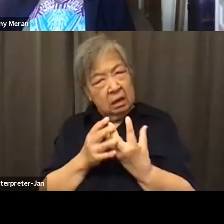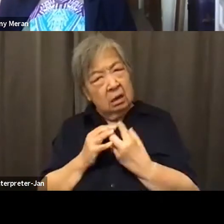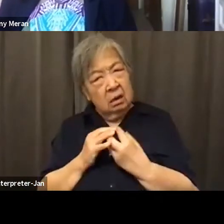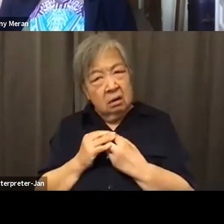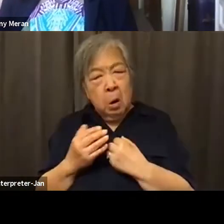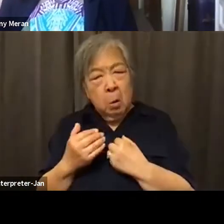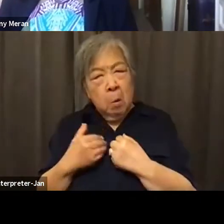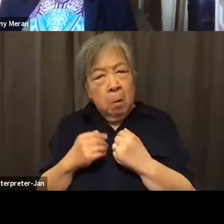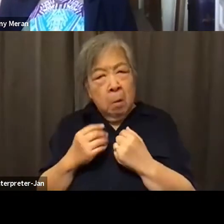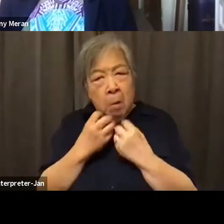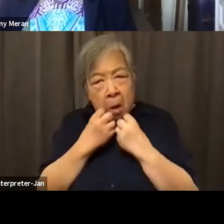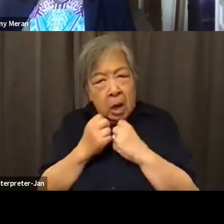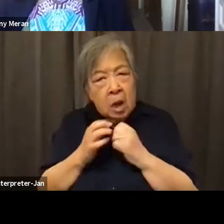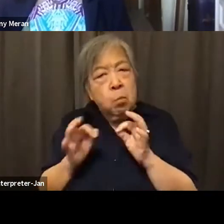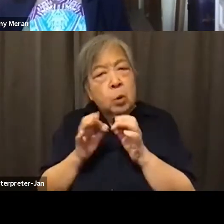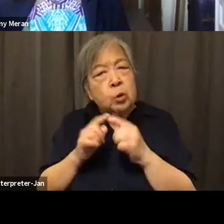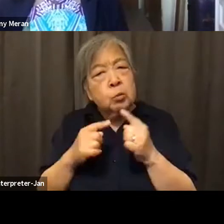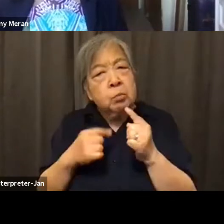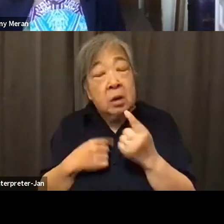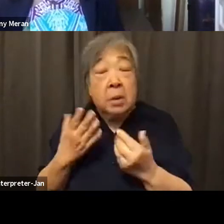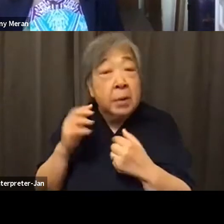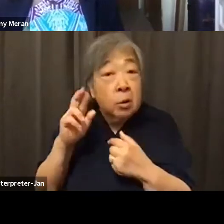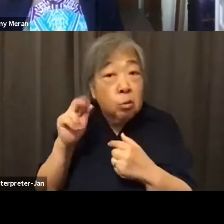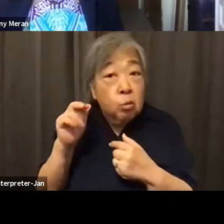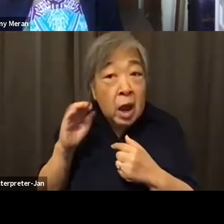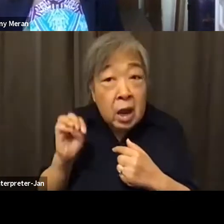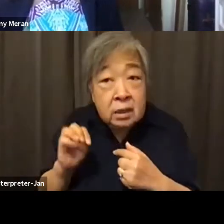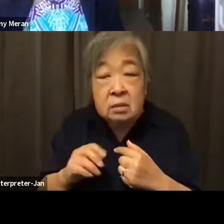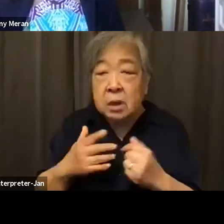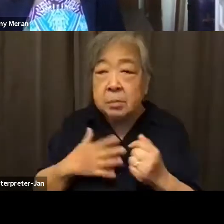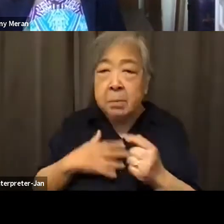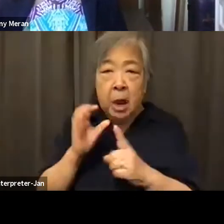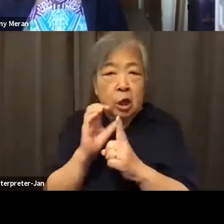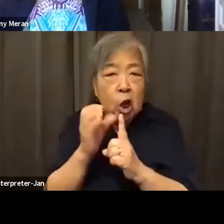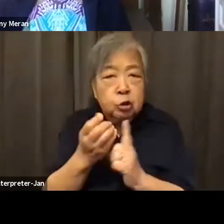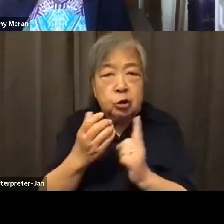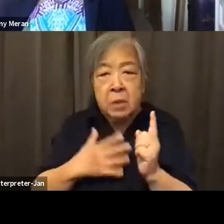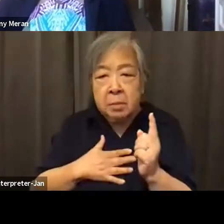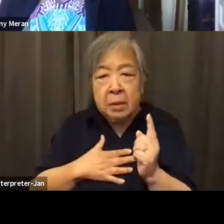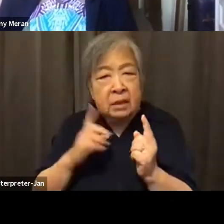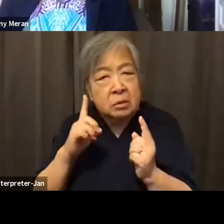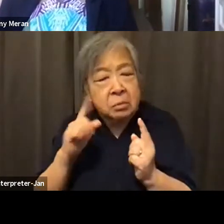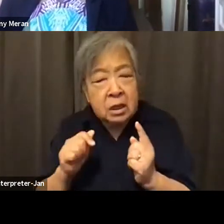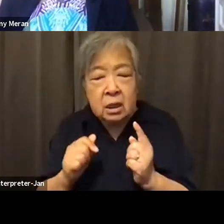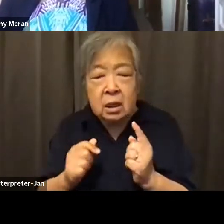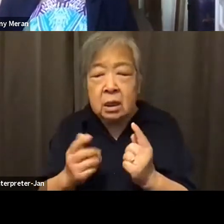to you, perhaps race, perhaps cultural heritage or disability, they might be, they might seem